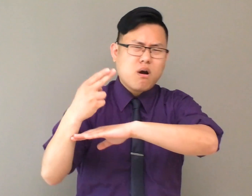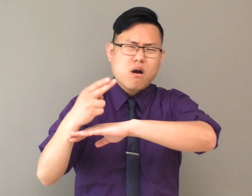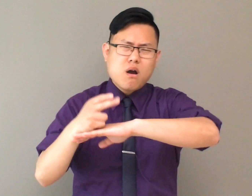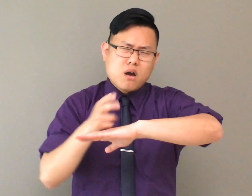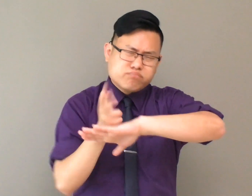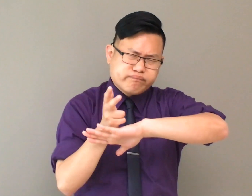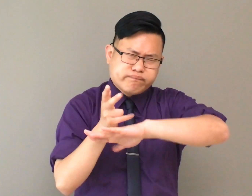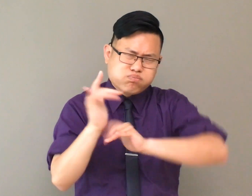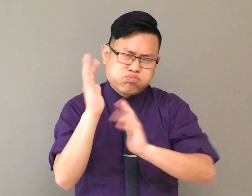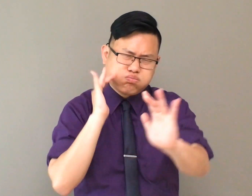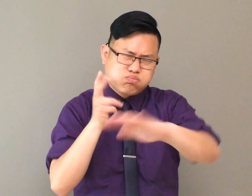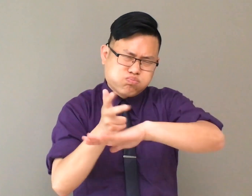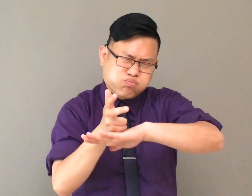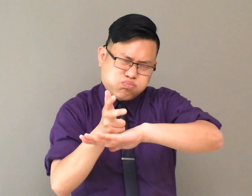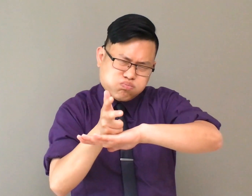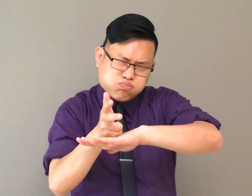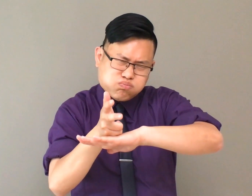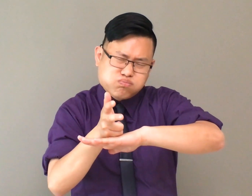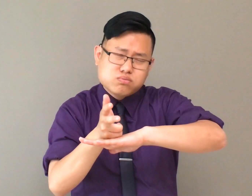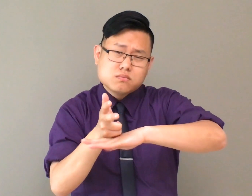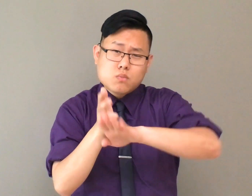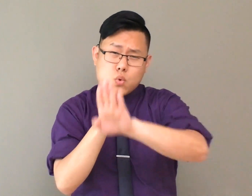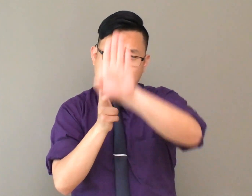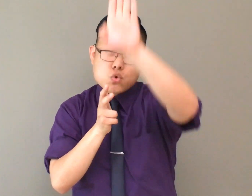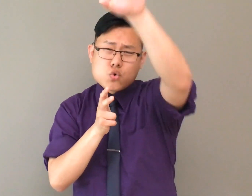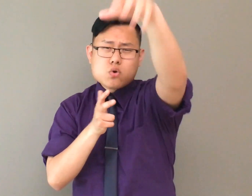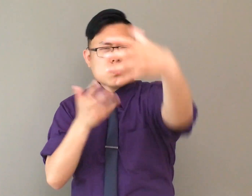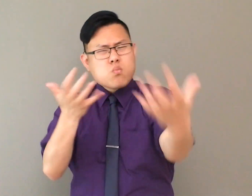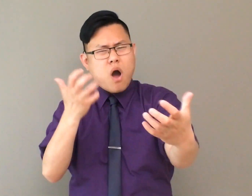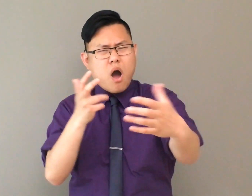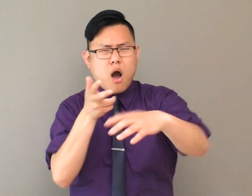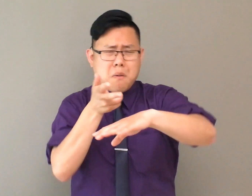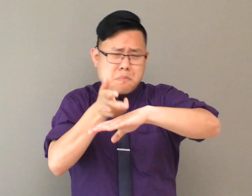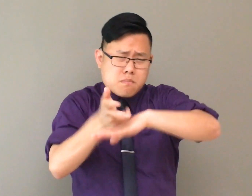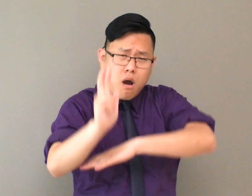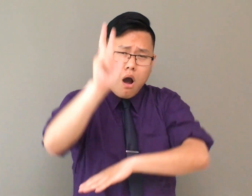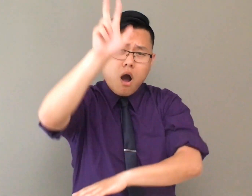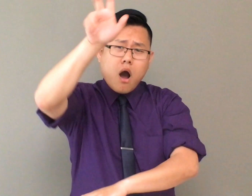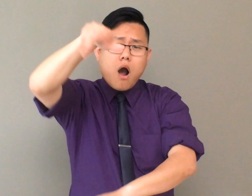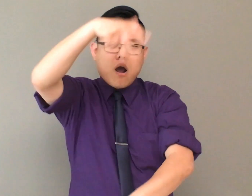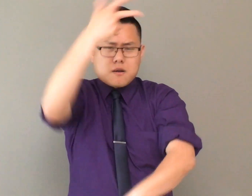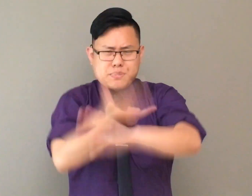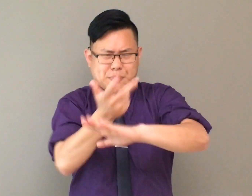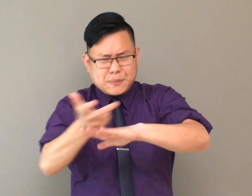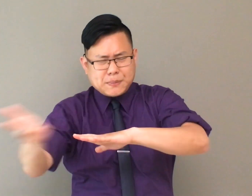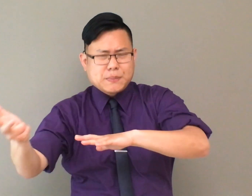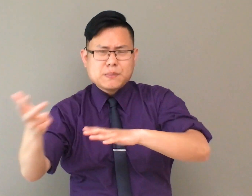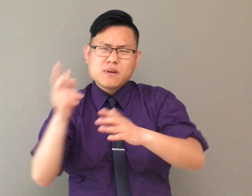miles an hour over a really steep hill, and was dreaming about just crashing the car.